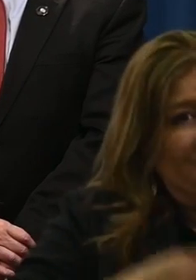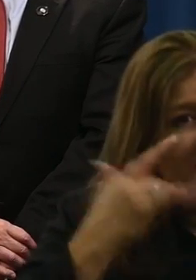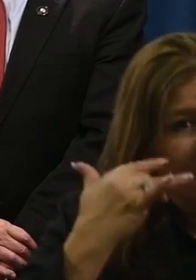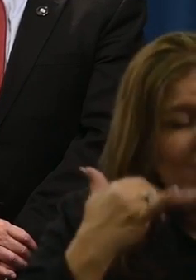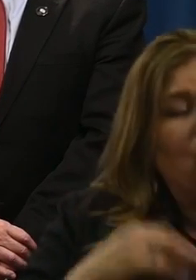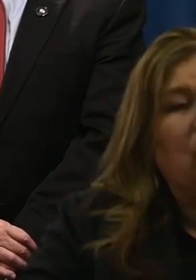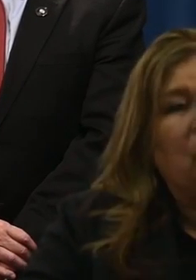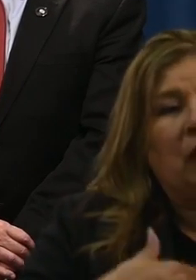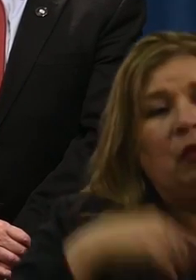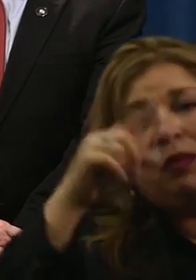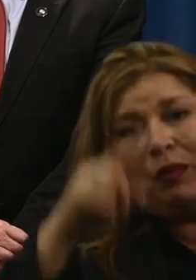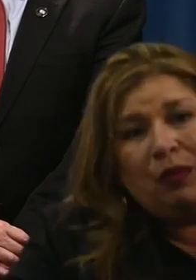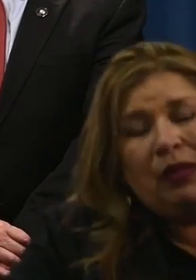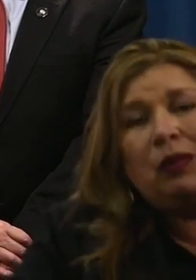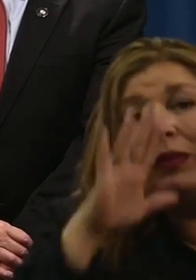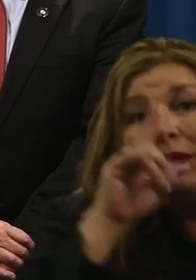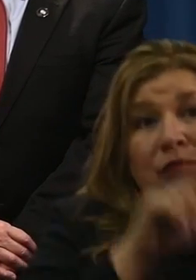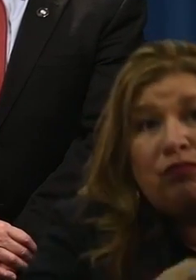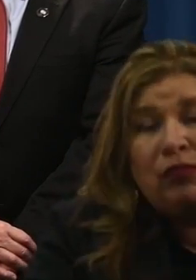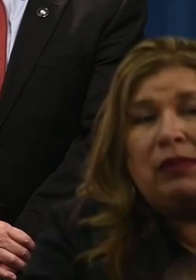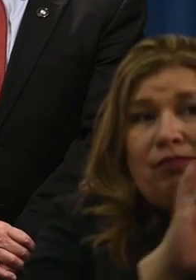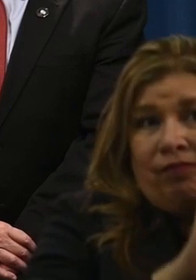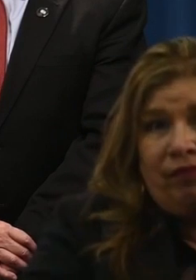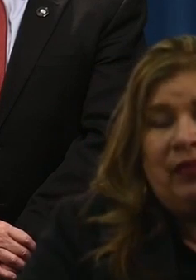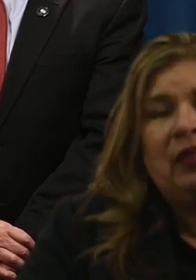of the state of mercy would be appropriate under the circumstances.